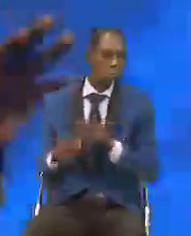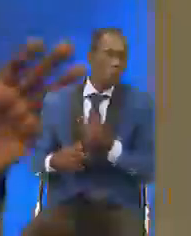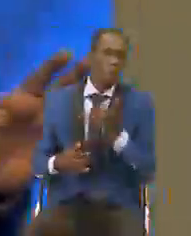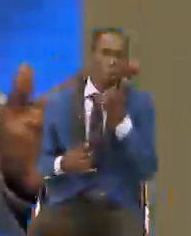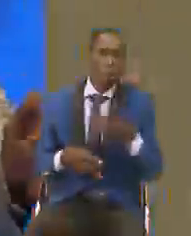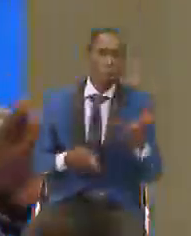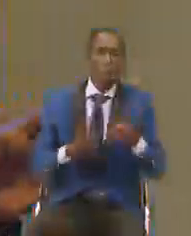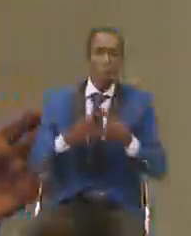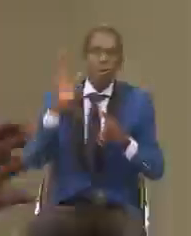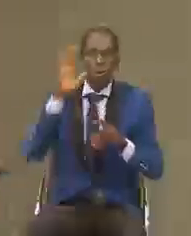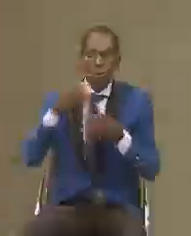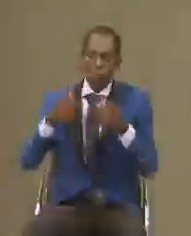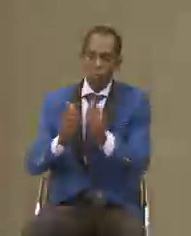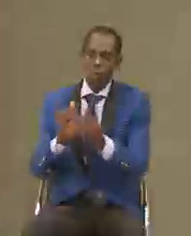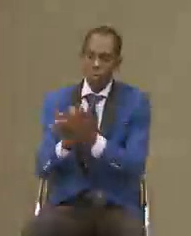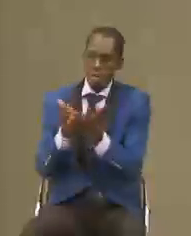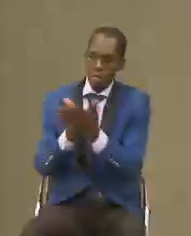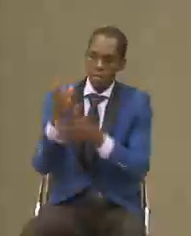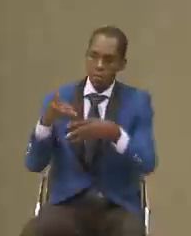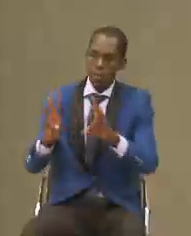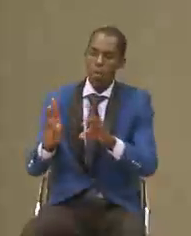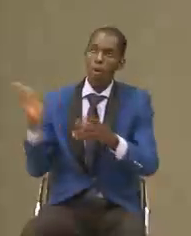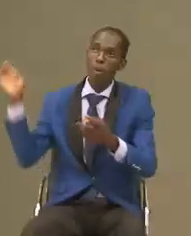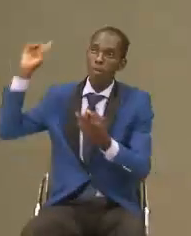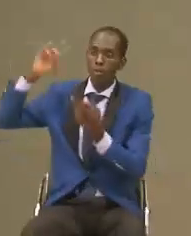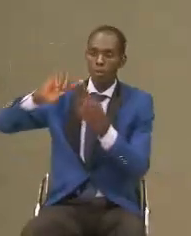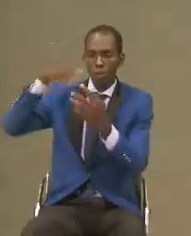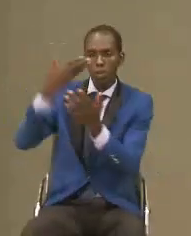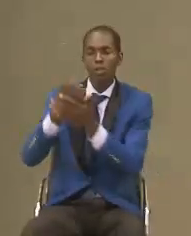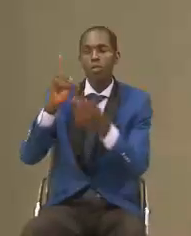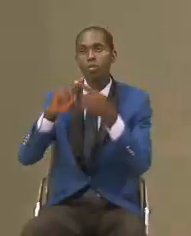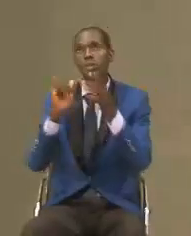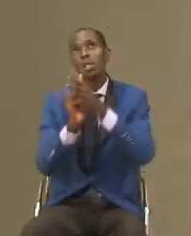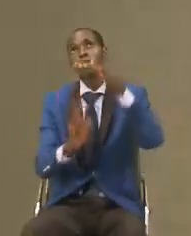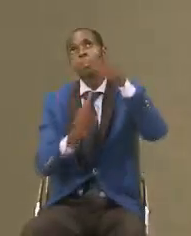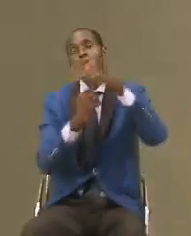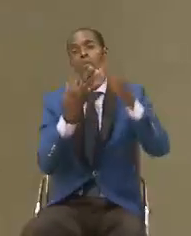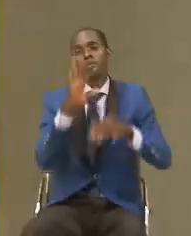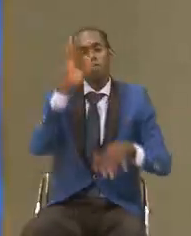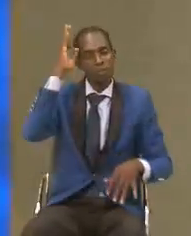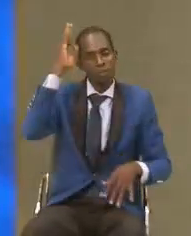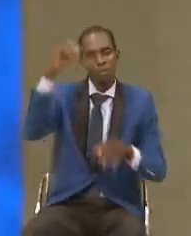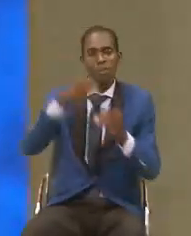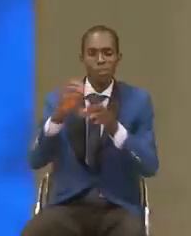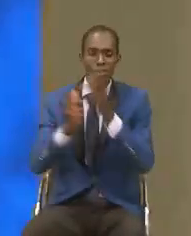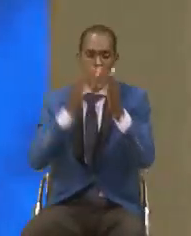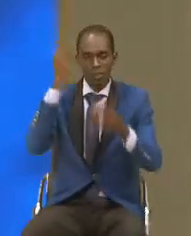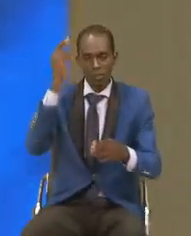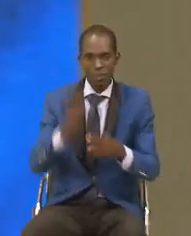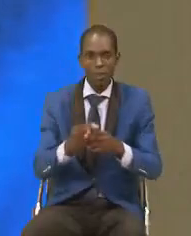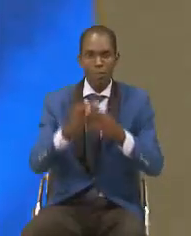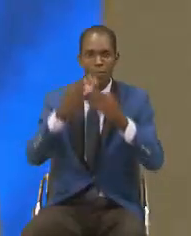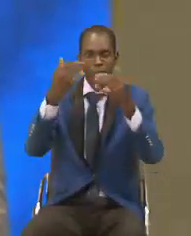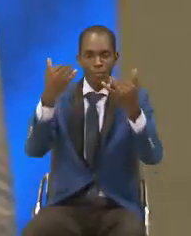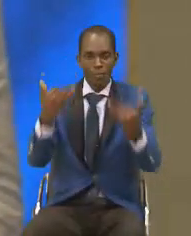not go the right path you'll be climbing up until that peak of the destiny in jesus name